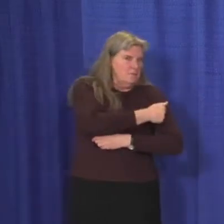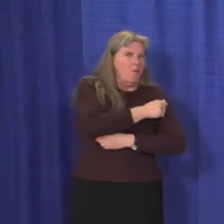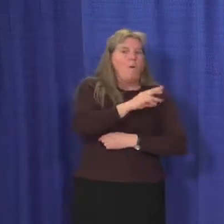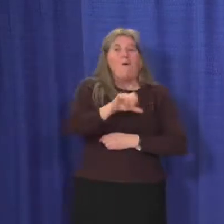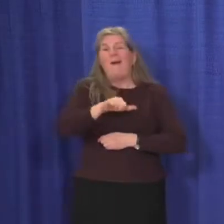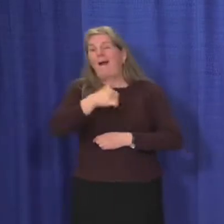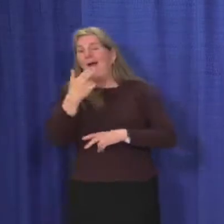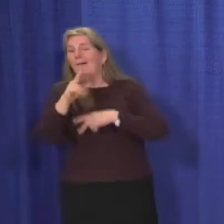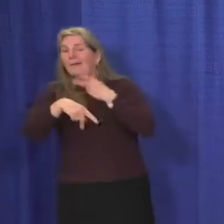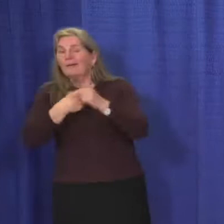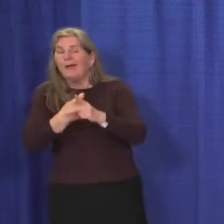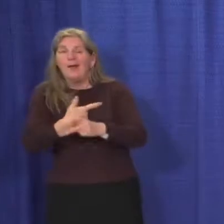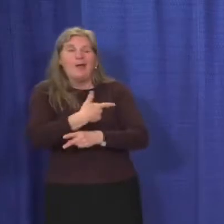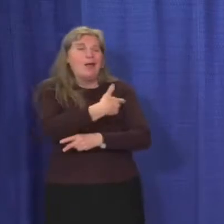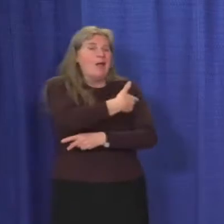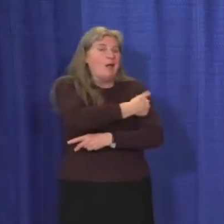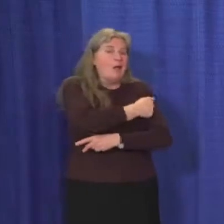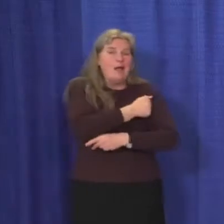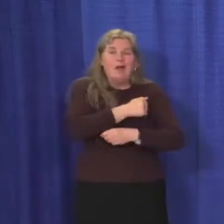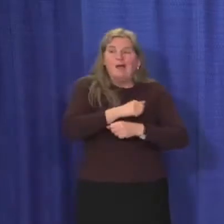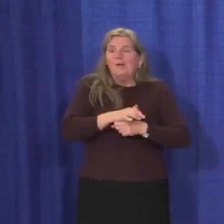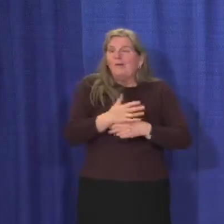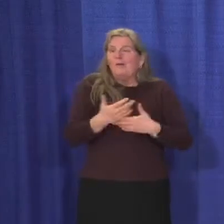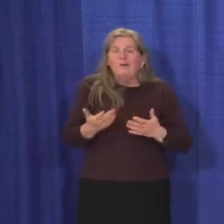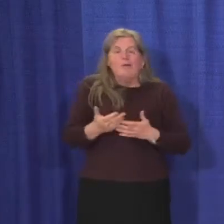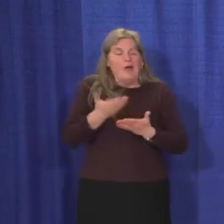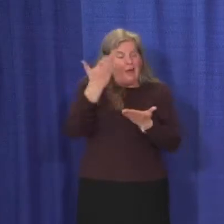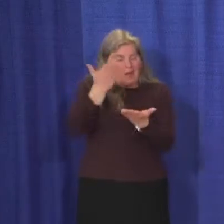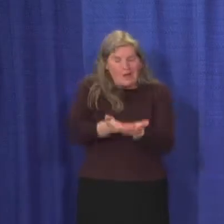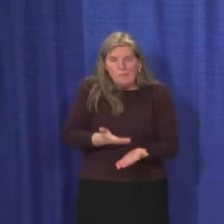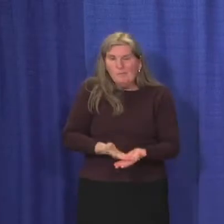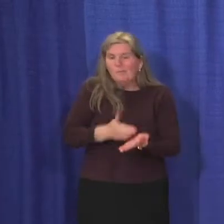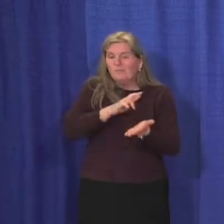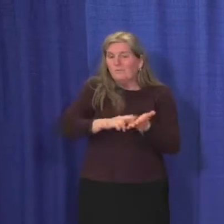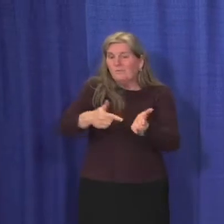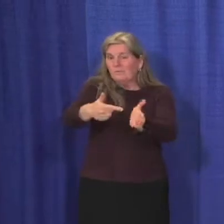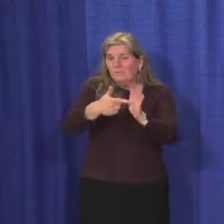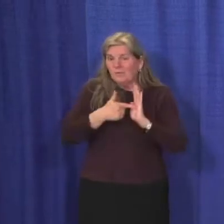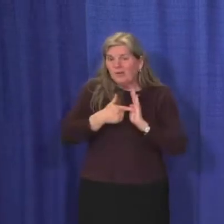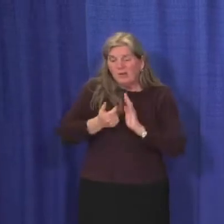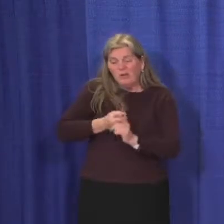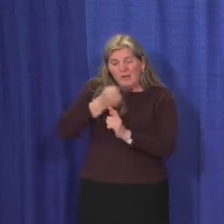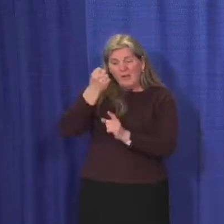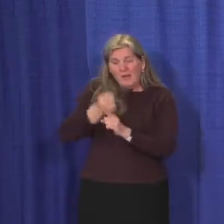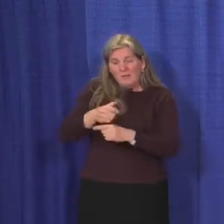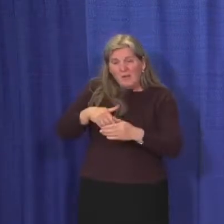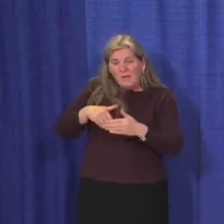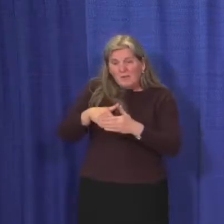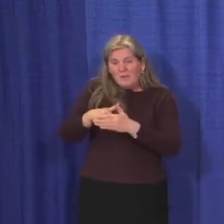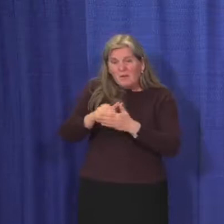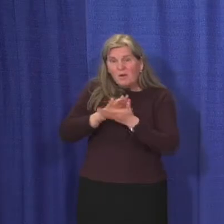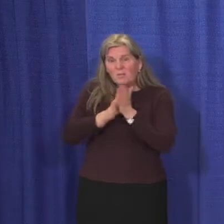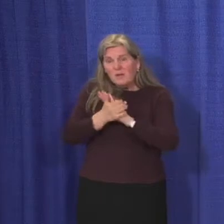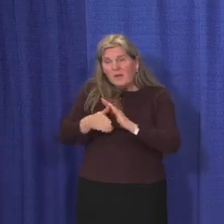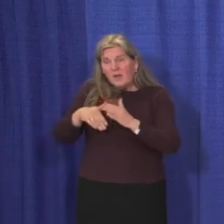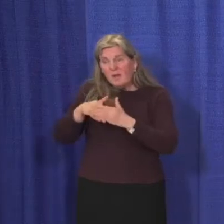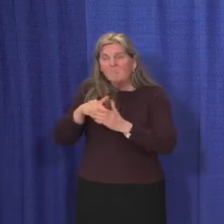then this or any other vaccine should affects fertility and there is no evidence or data to support this.